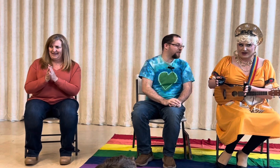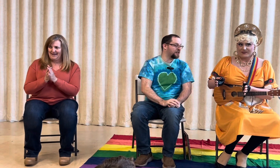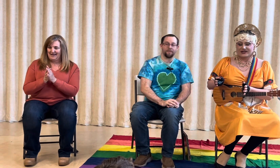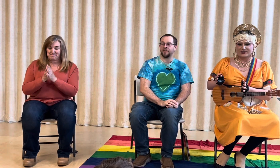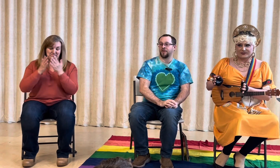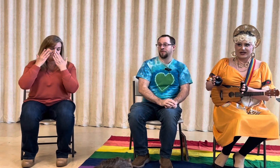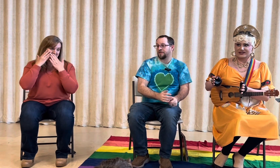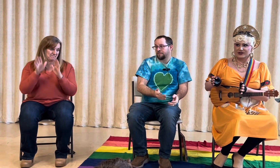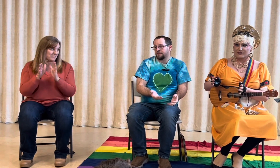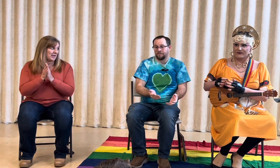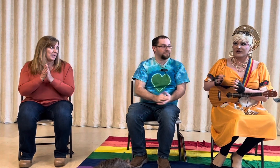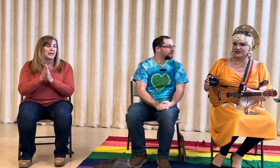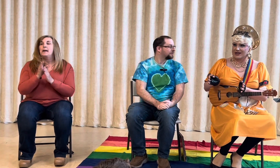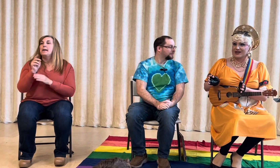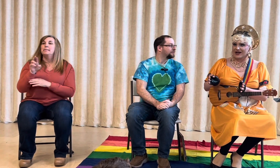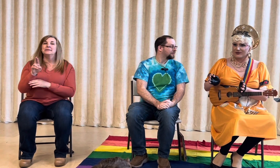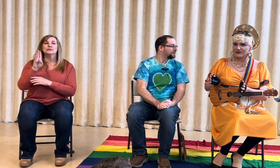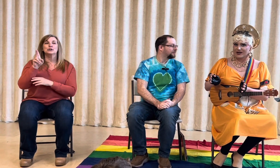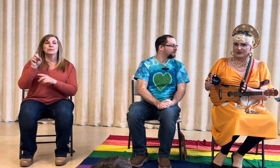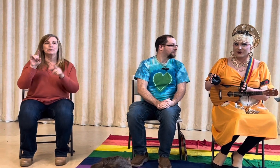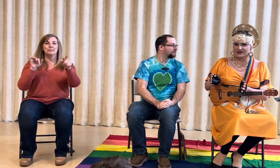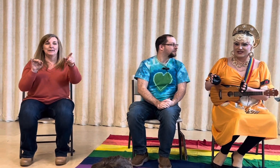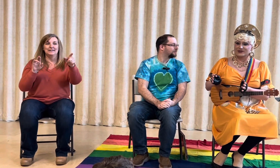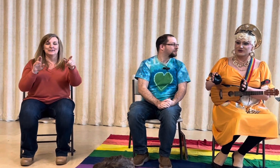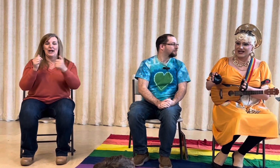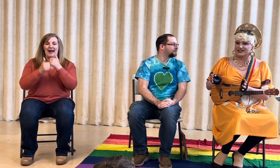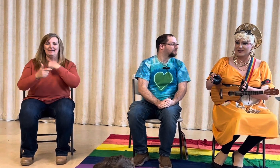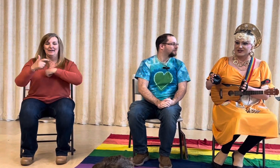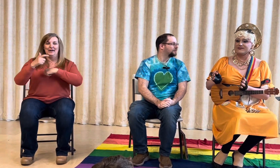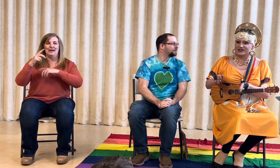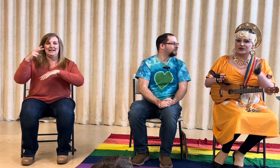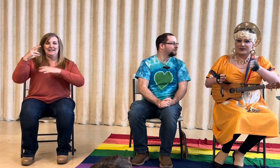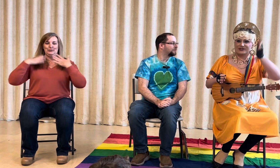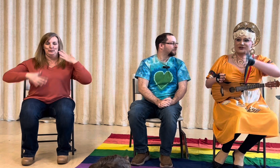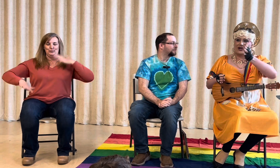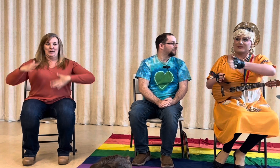this. CALI: Mr. Buster, the first time he ever read a book with us, dressed up as Mr. Buster the